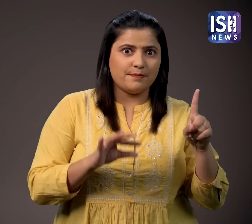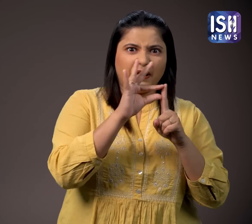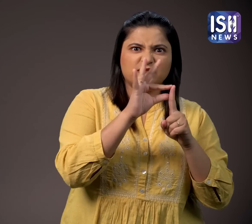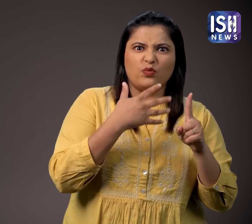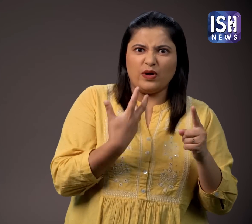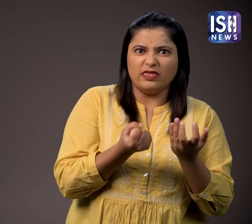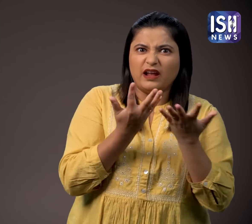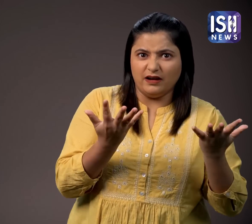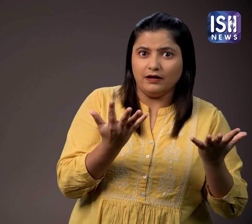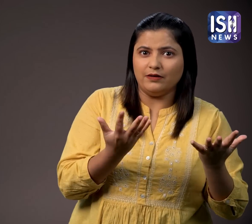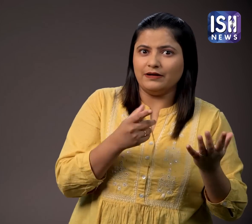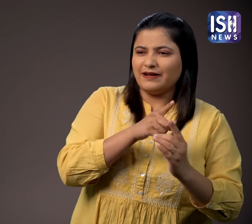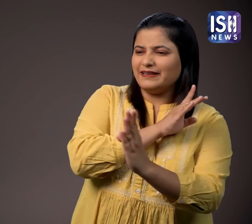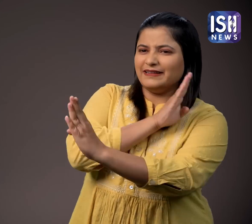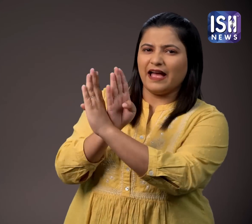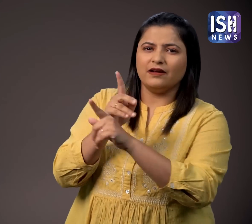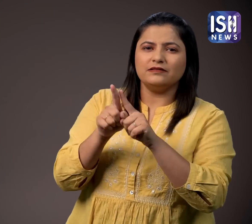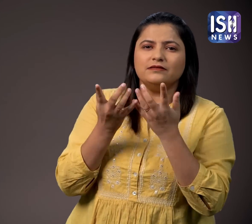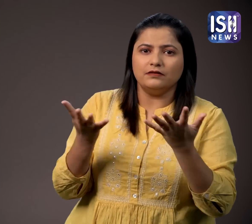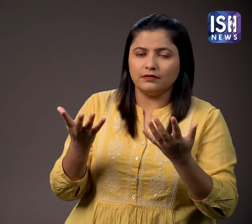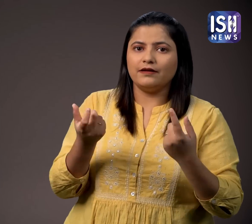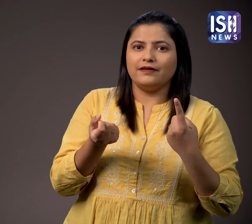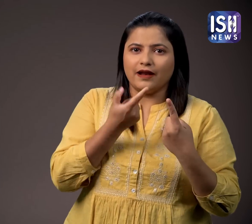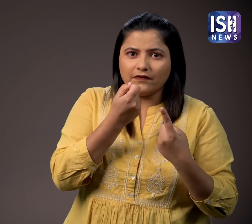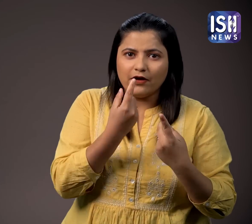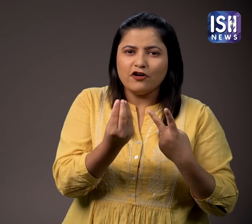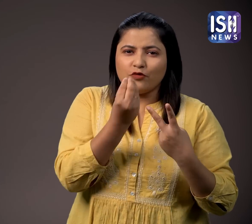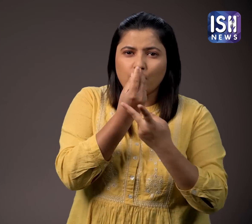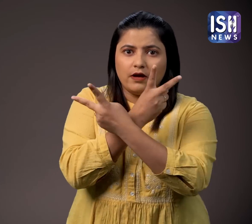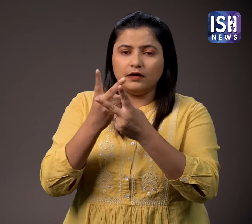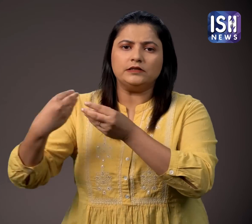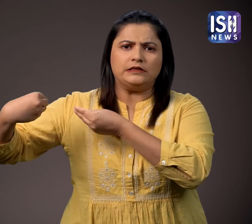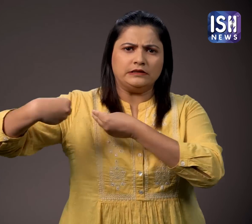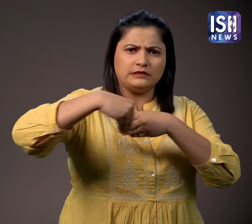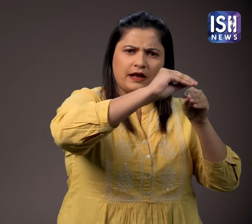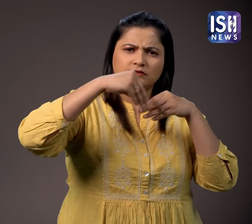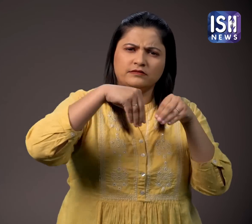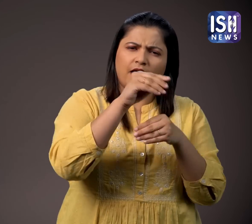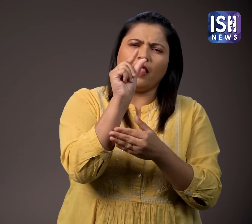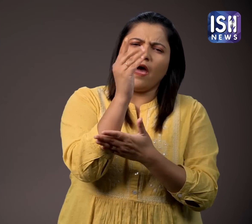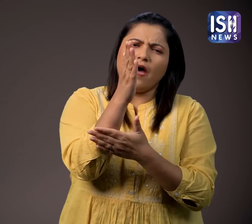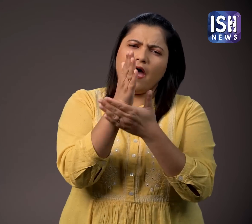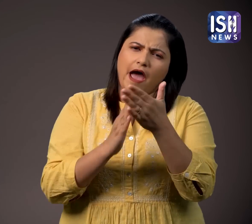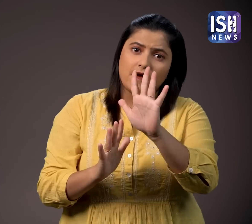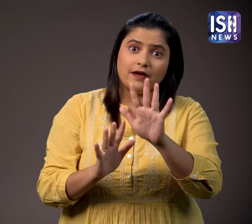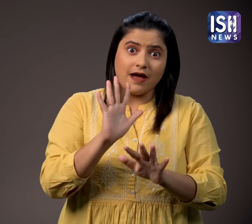Pakistan has been partly importing these directly from India.